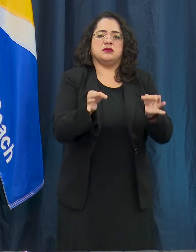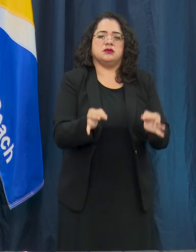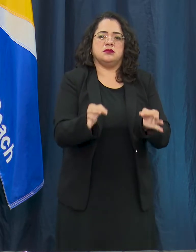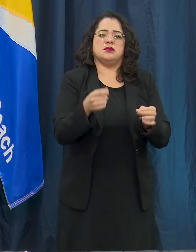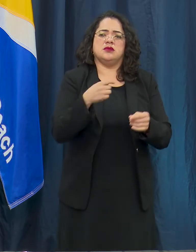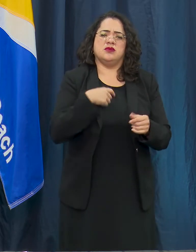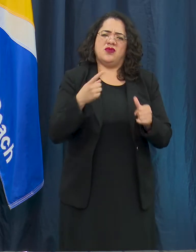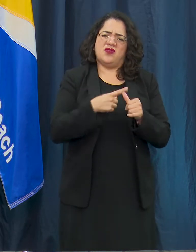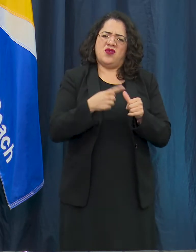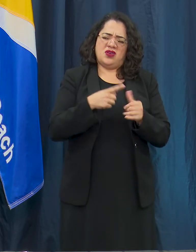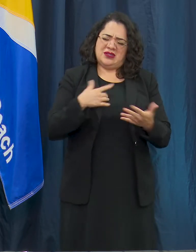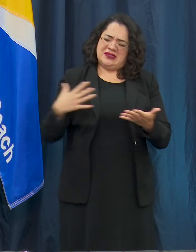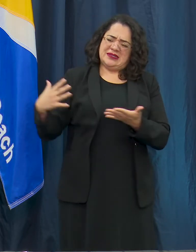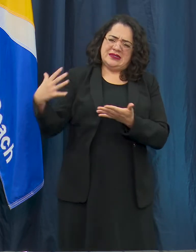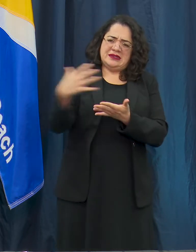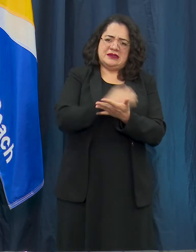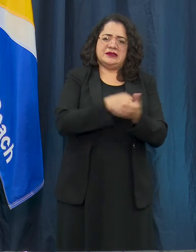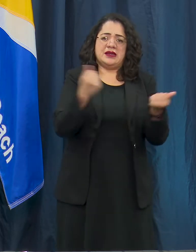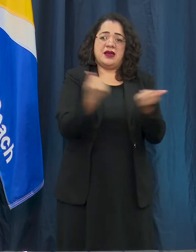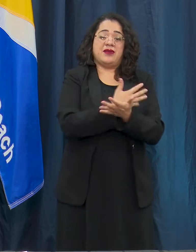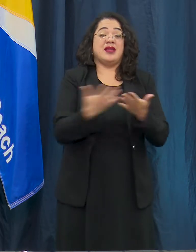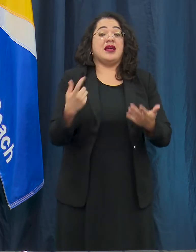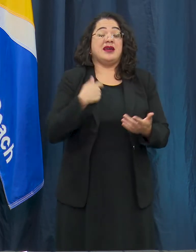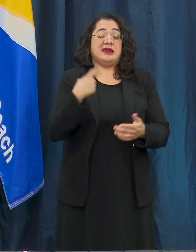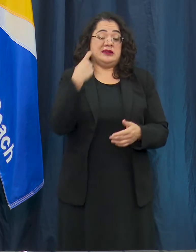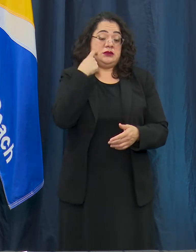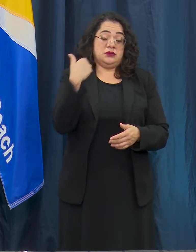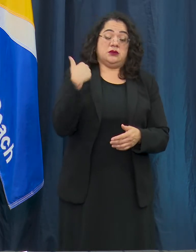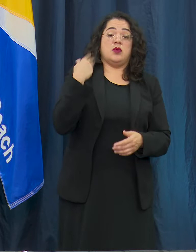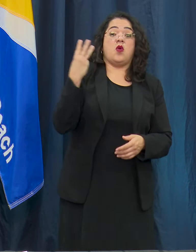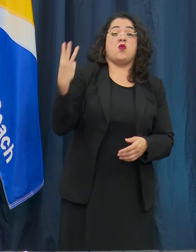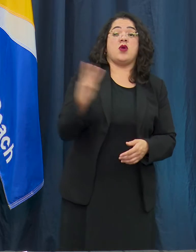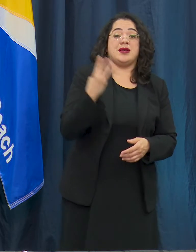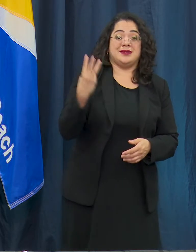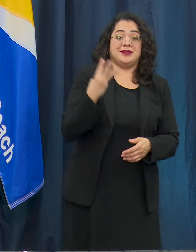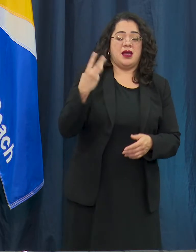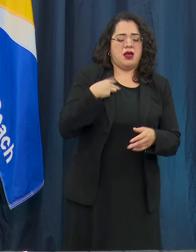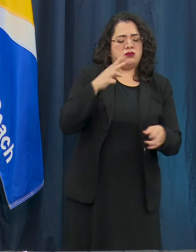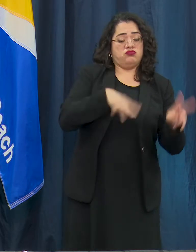over these on Wednesday: Why are we moving towards reopening? We're moving